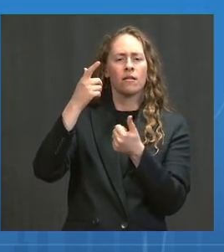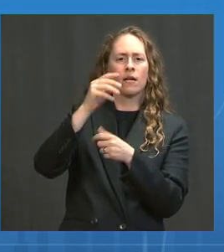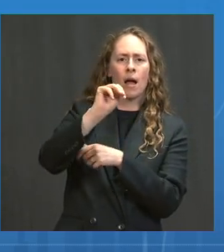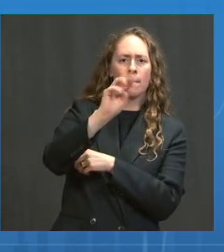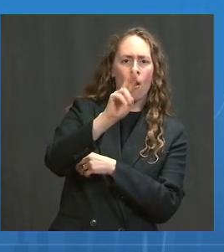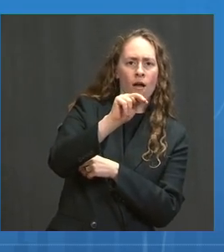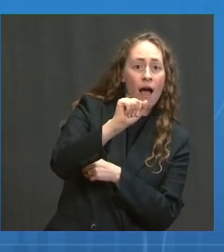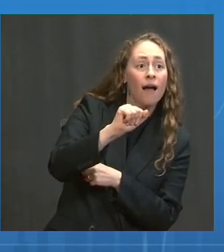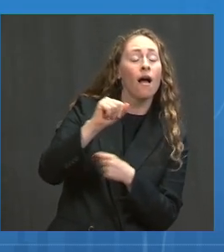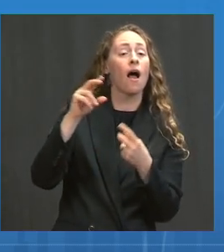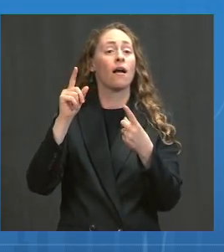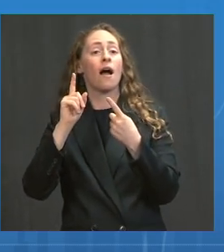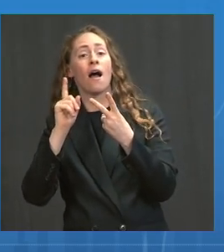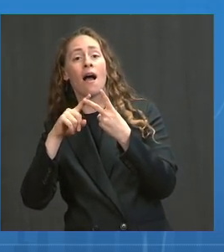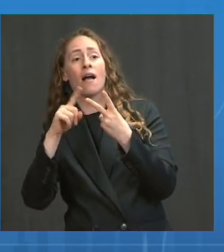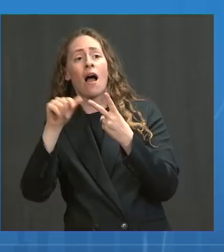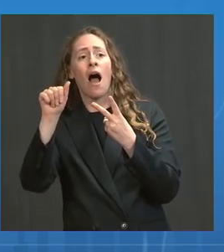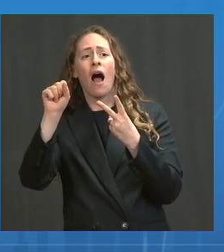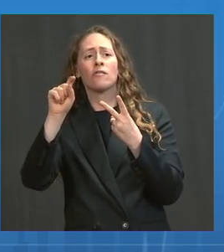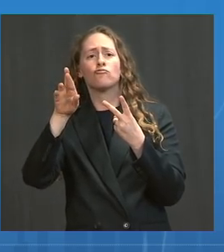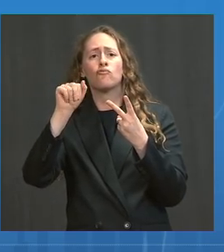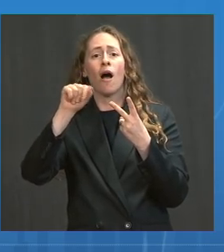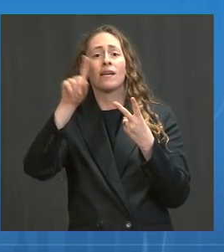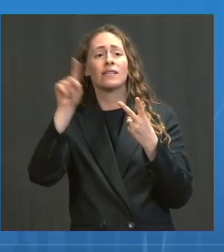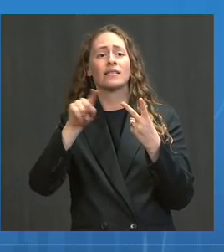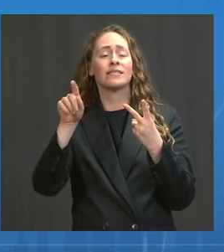what about J&J? A question often asked.